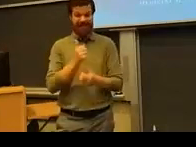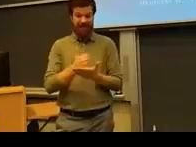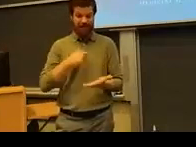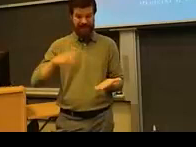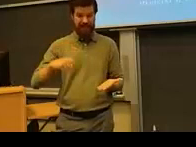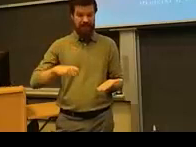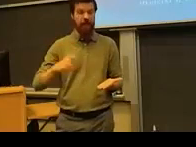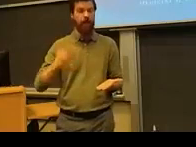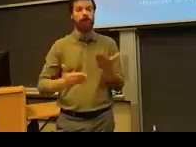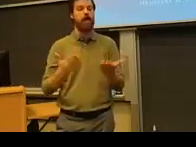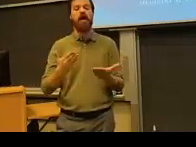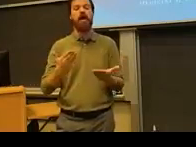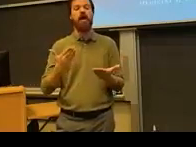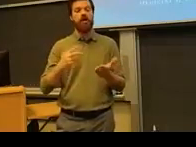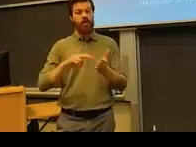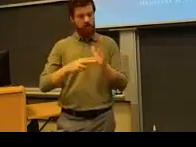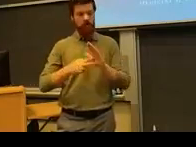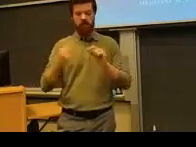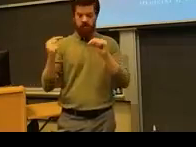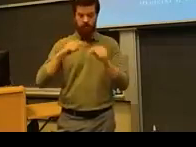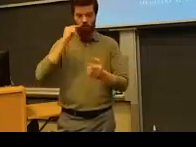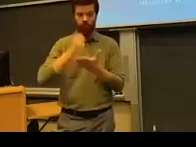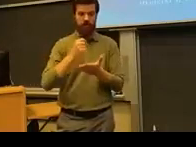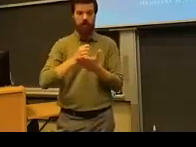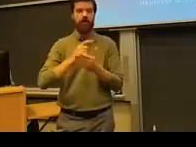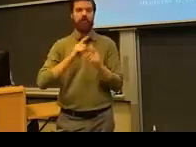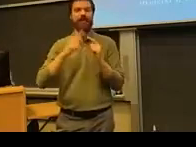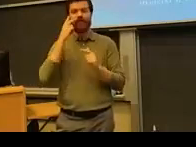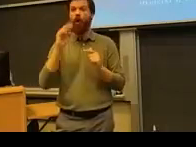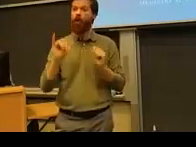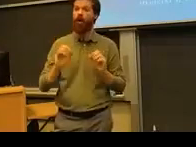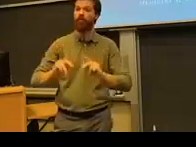come here here for treatment but they realize that now this is an option and now are you know